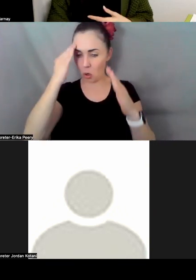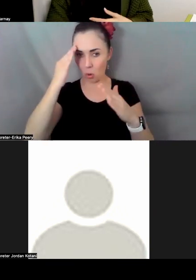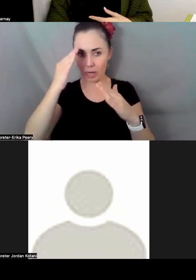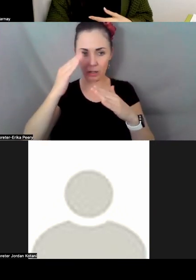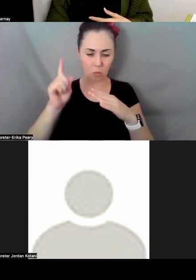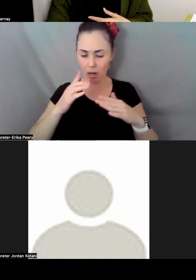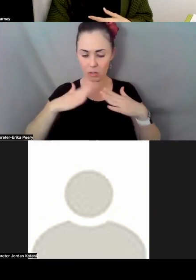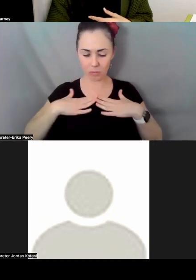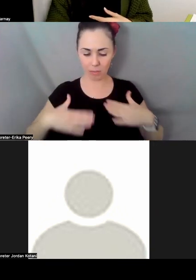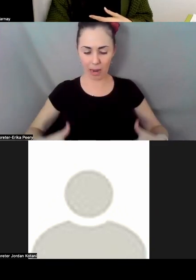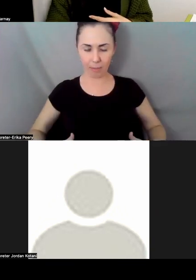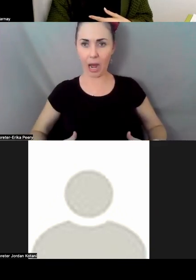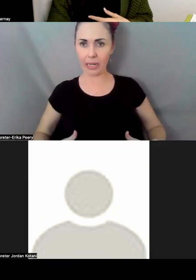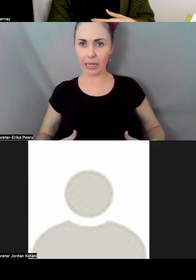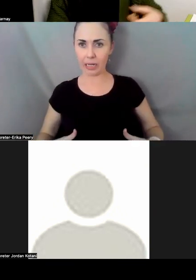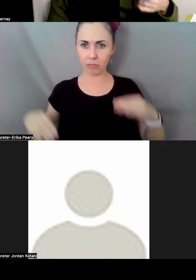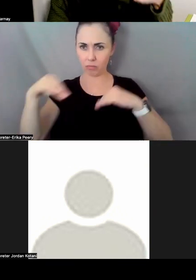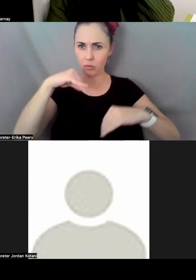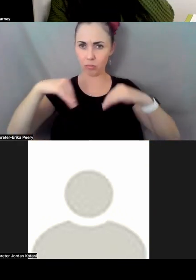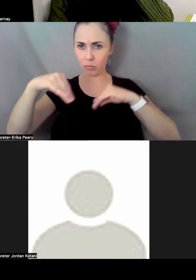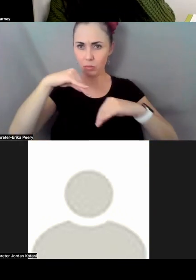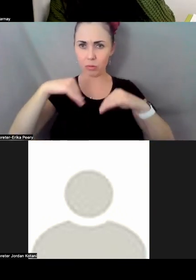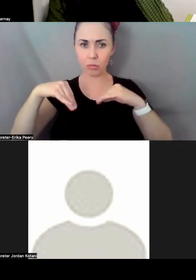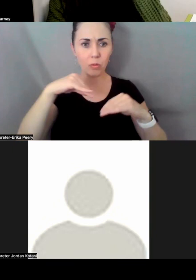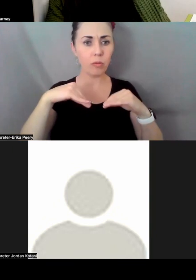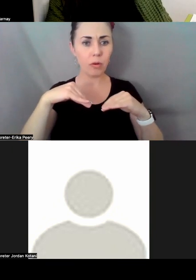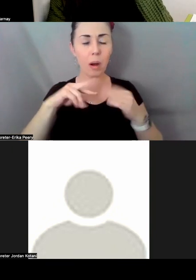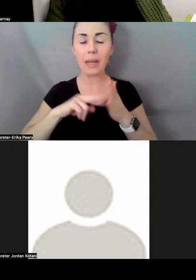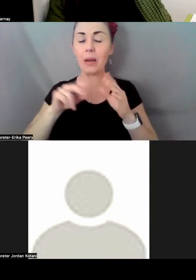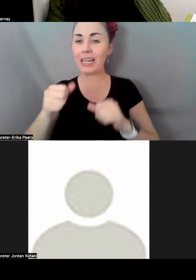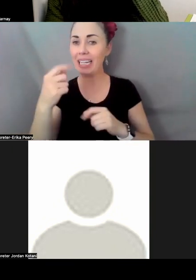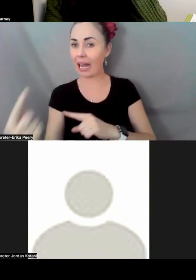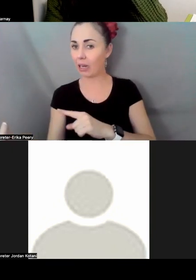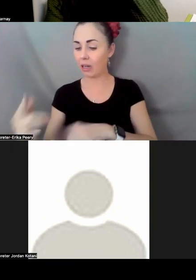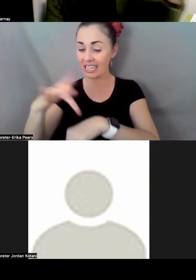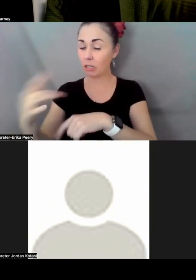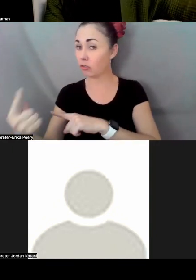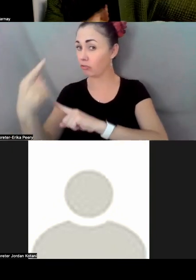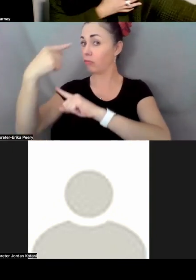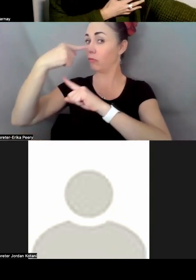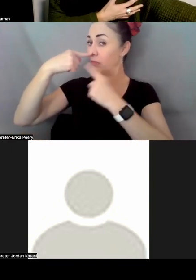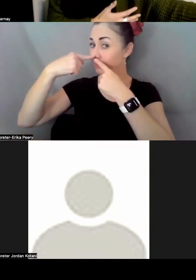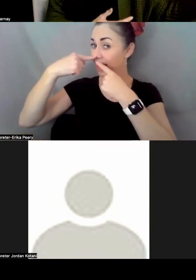It's what enables us to touch our nose. Know that my arm is moving